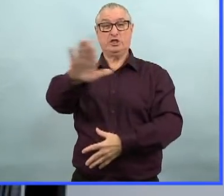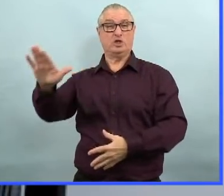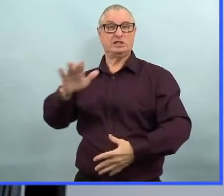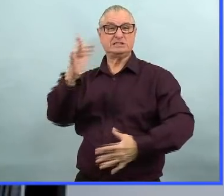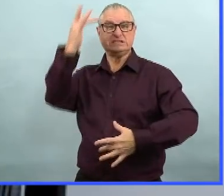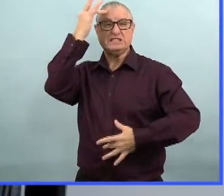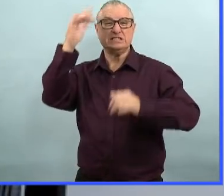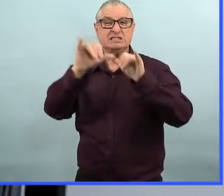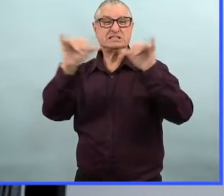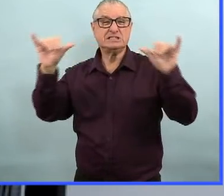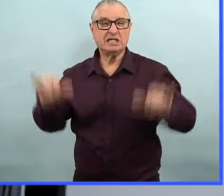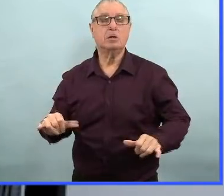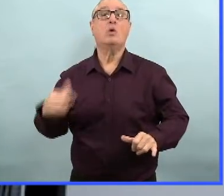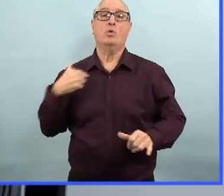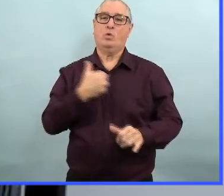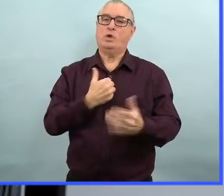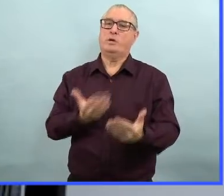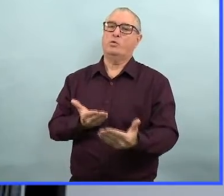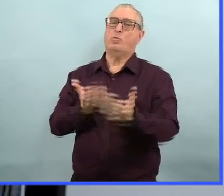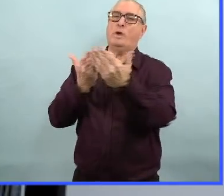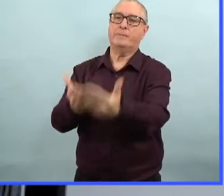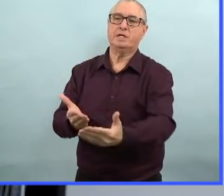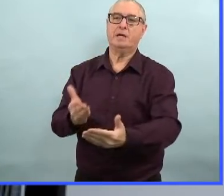with a booster dose to strengthen the protection against coping 19.